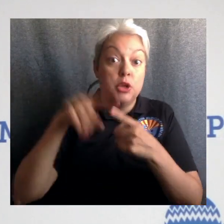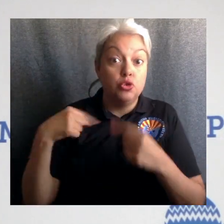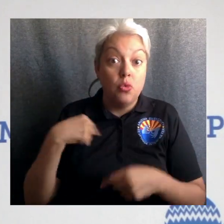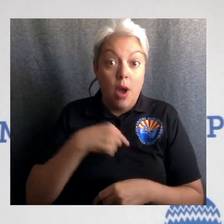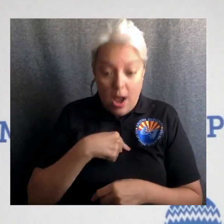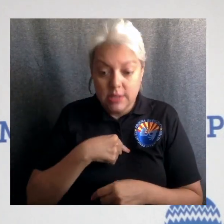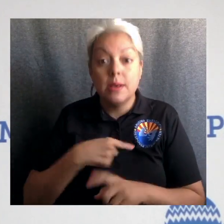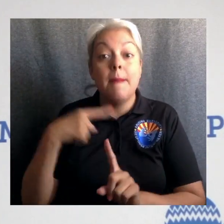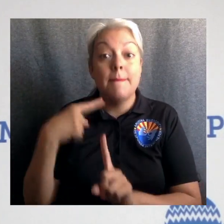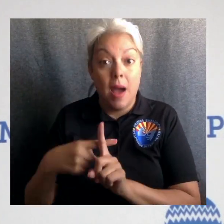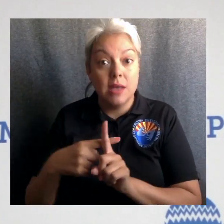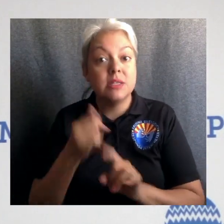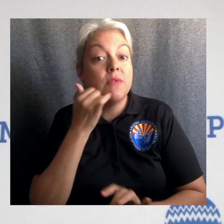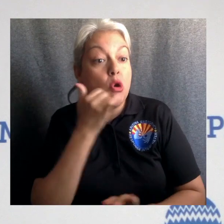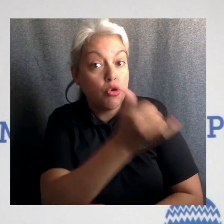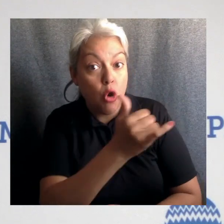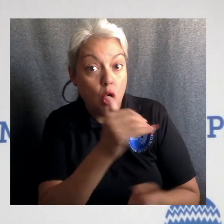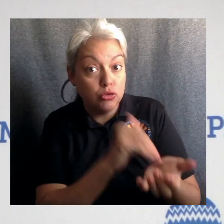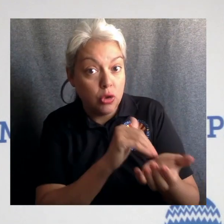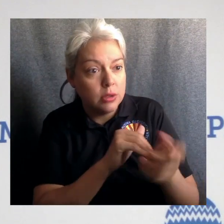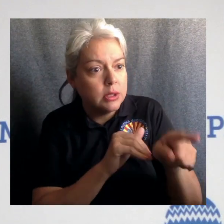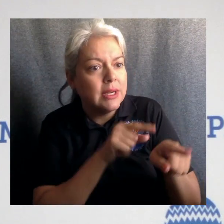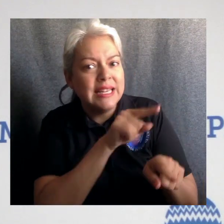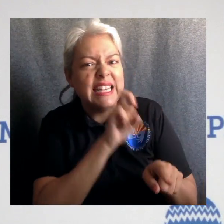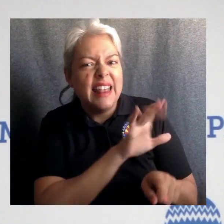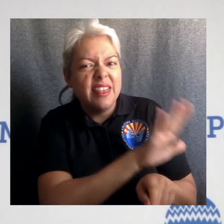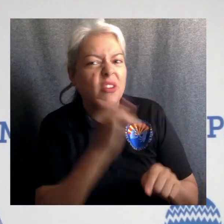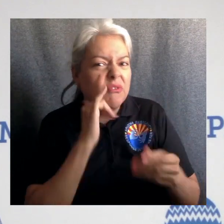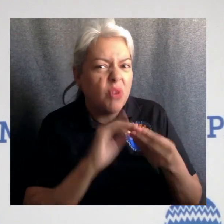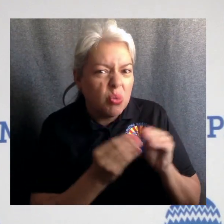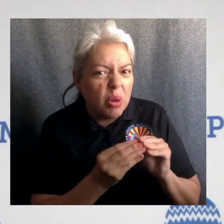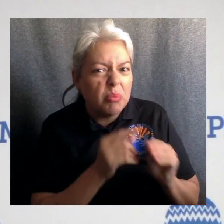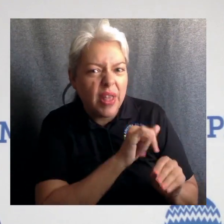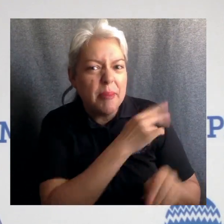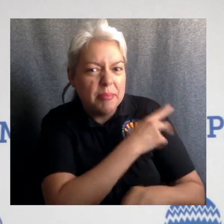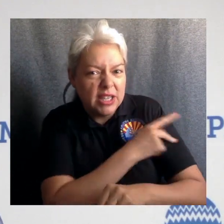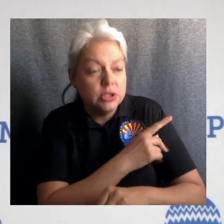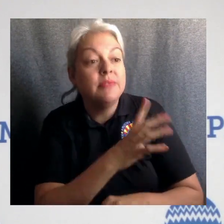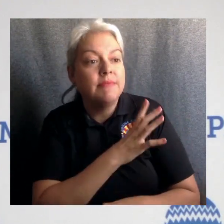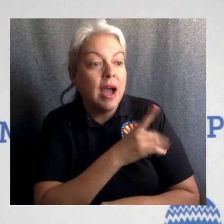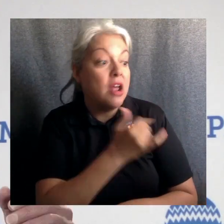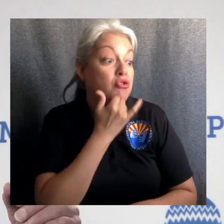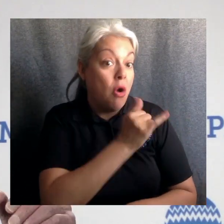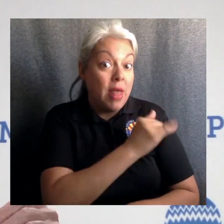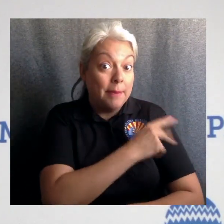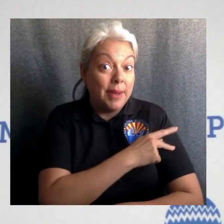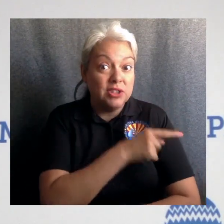information about that person, call that person up, they’ve got to answer the phone.